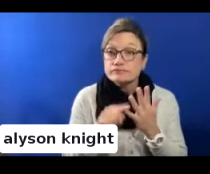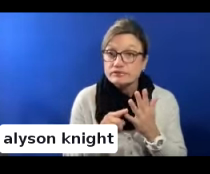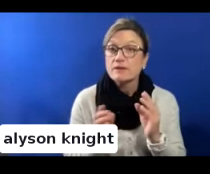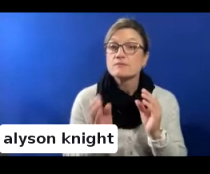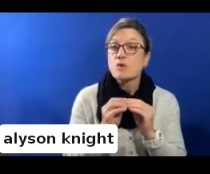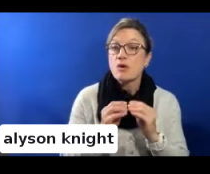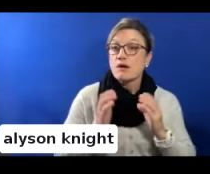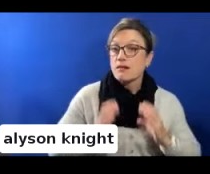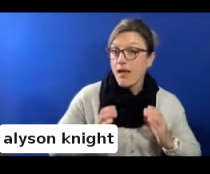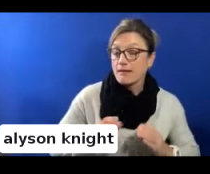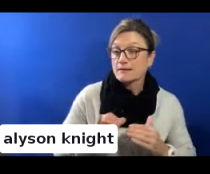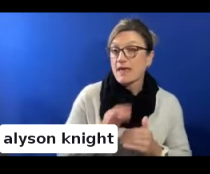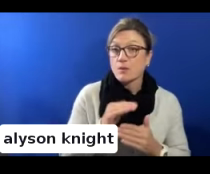originally proposed as a result.